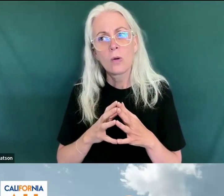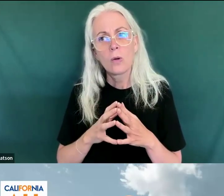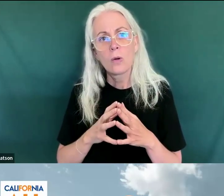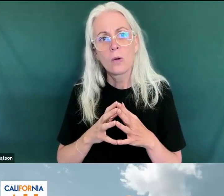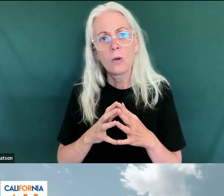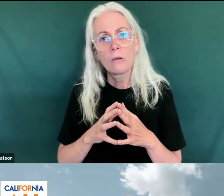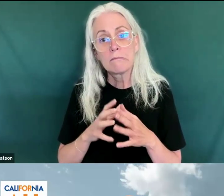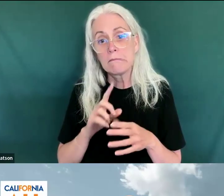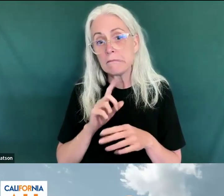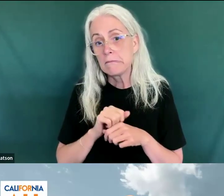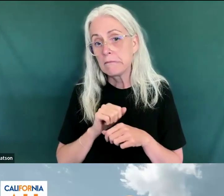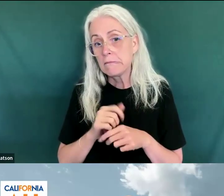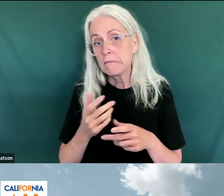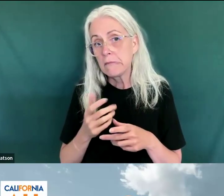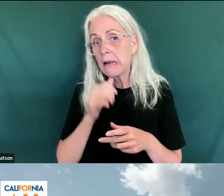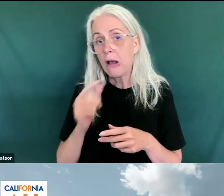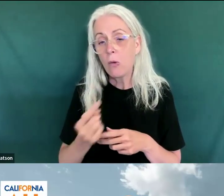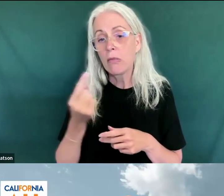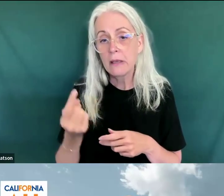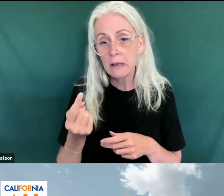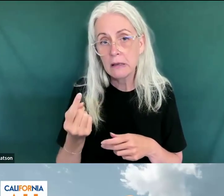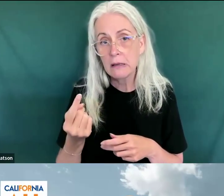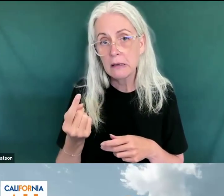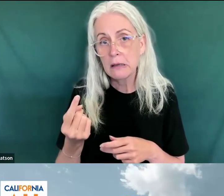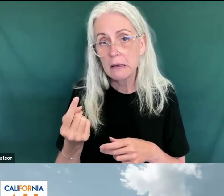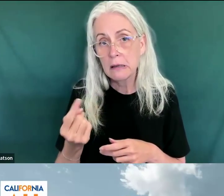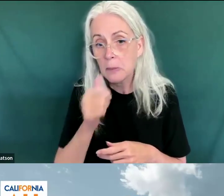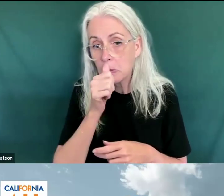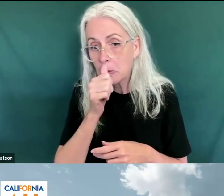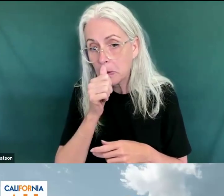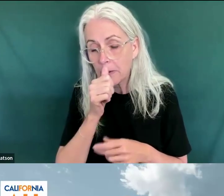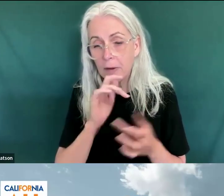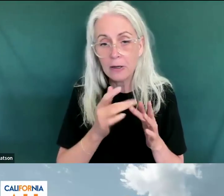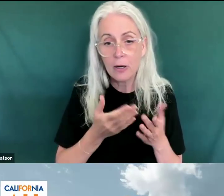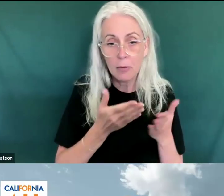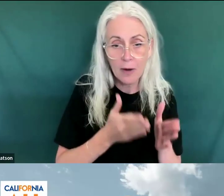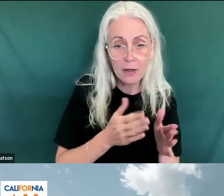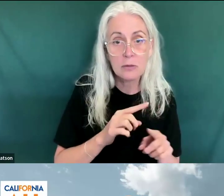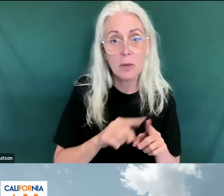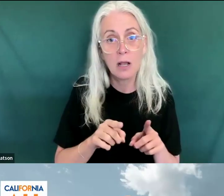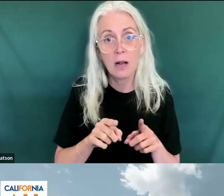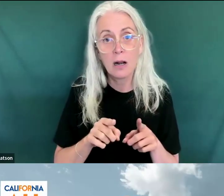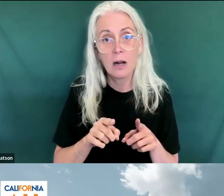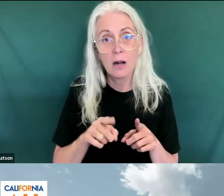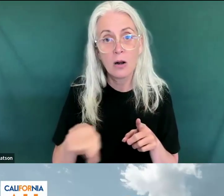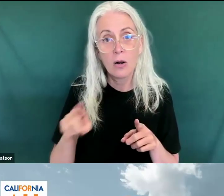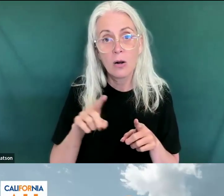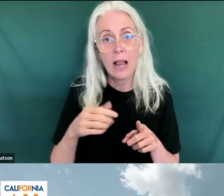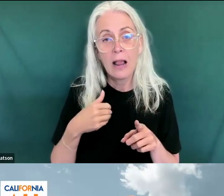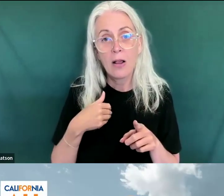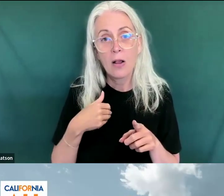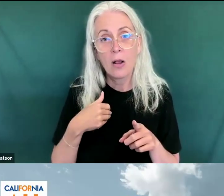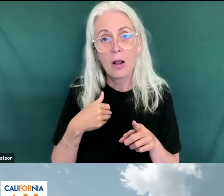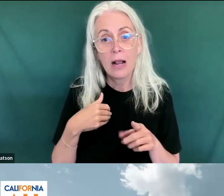essentially, not just private sector internet providers, but where there are municipalities